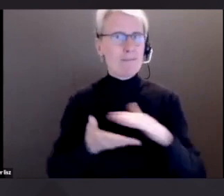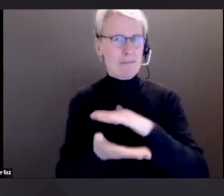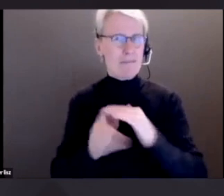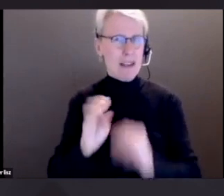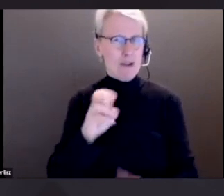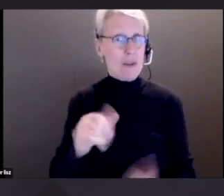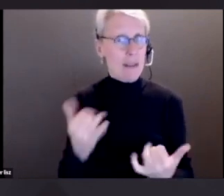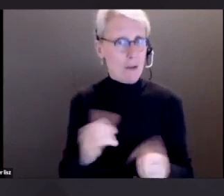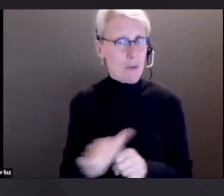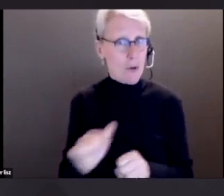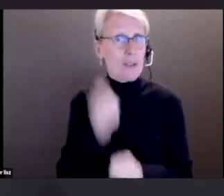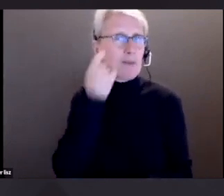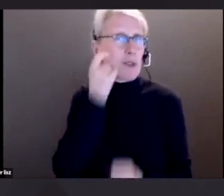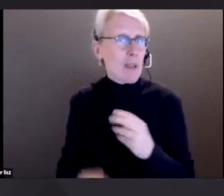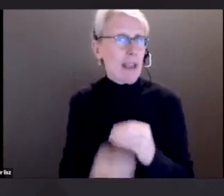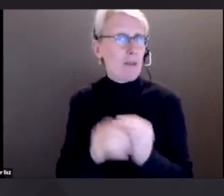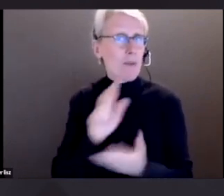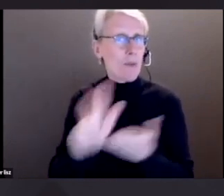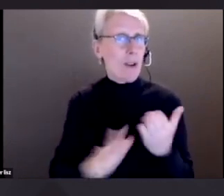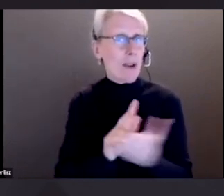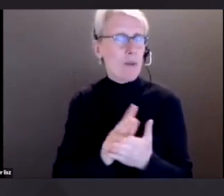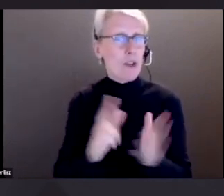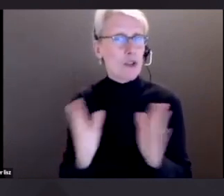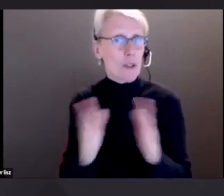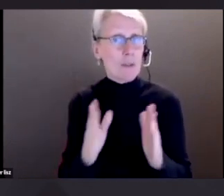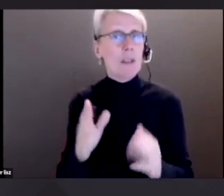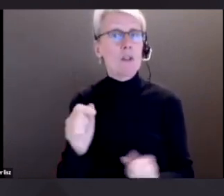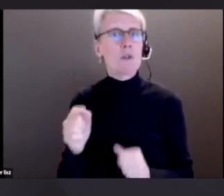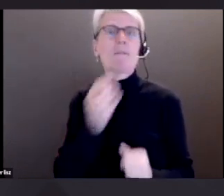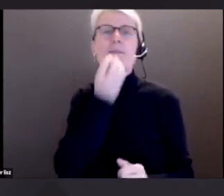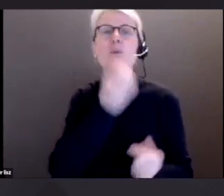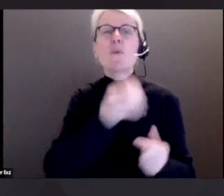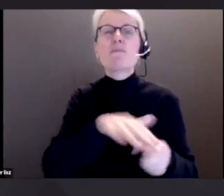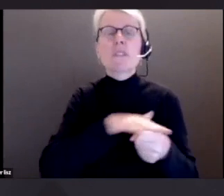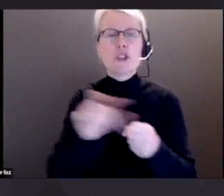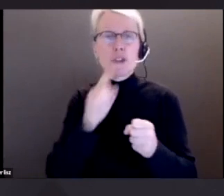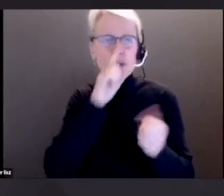and date checks products and just make sure the rotation is there. She does an excellent job of that